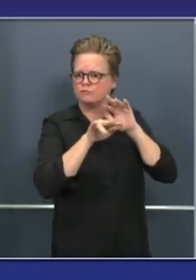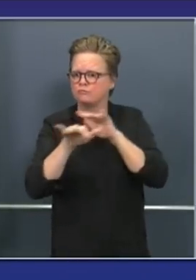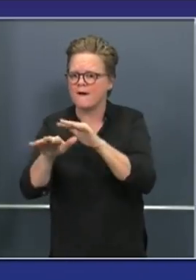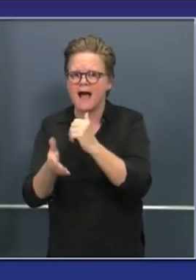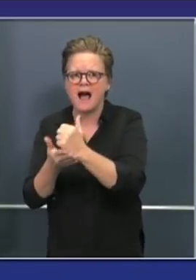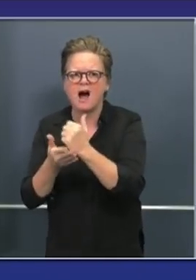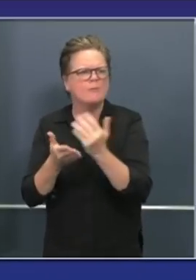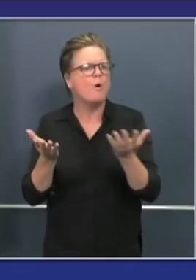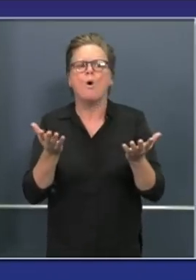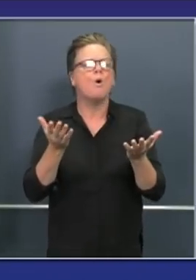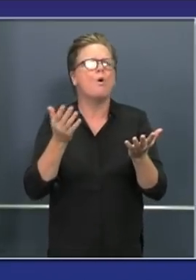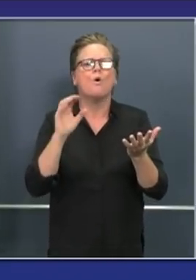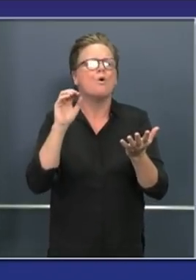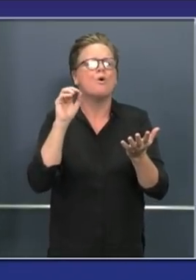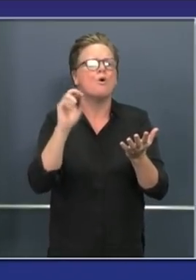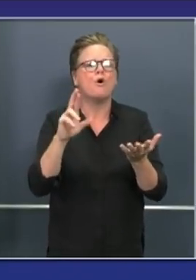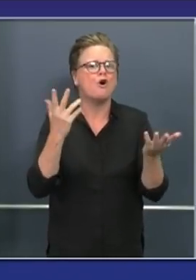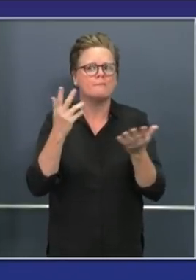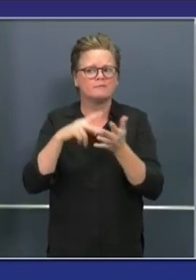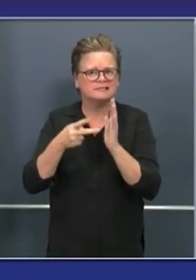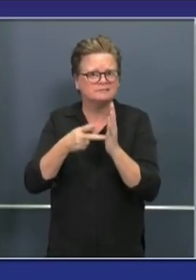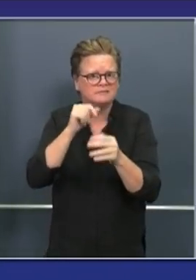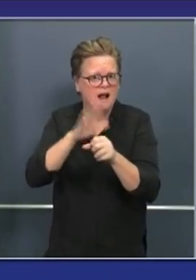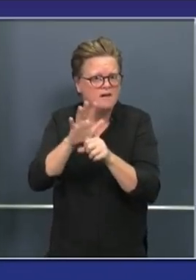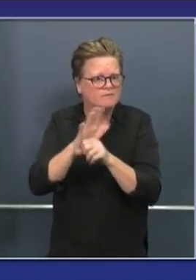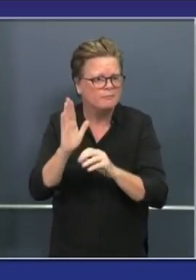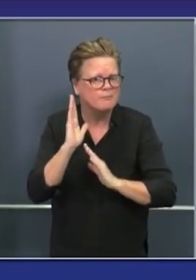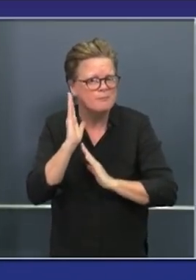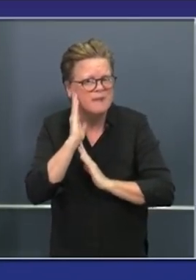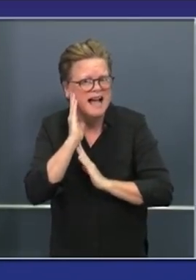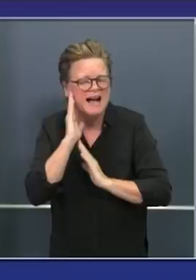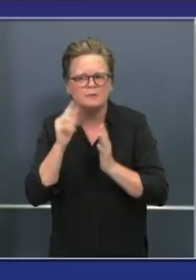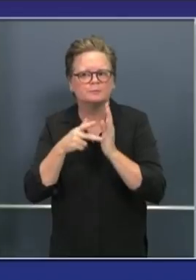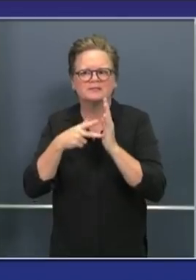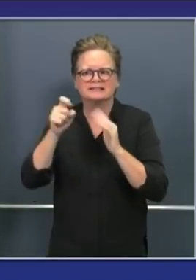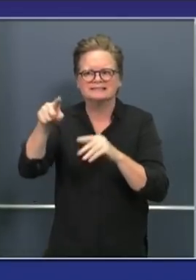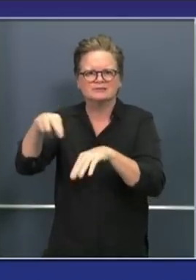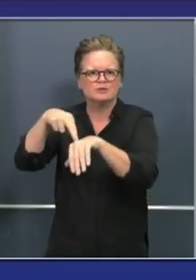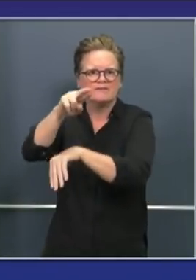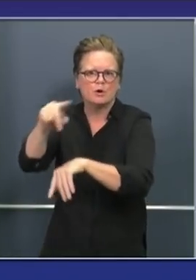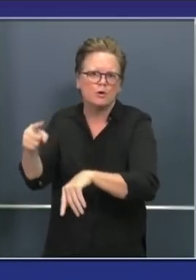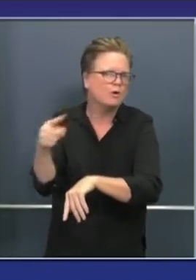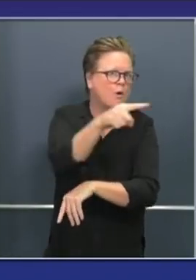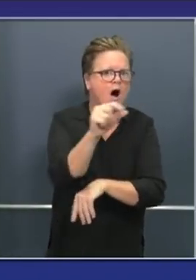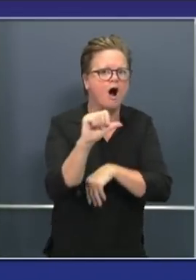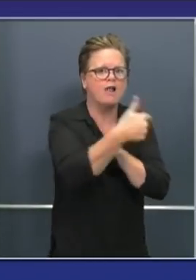MOVE SOME OTHER PATIENTS INTO OTHER COUNTRIES TO MAKE SURE THAT CALIFORNIANS GET THE CARE THEY NEED.